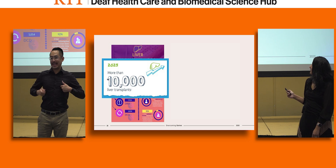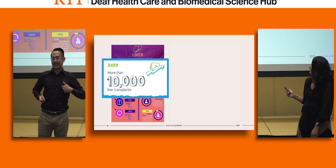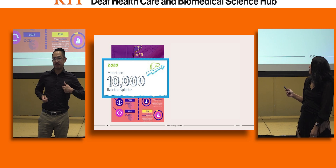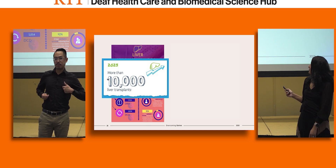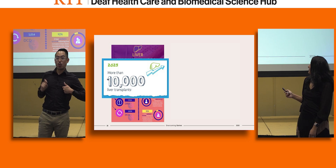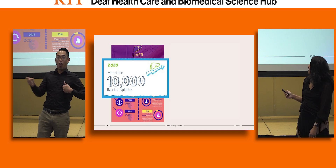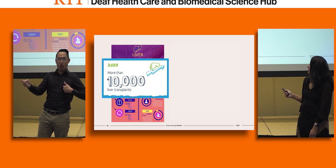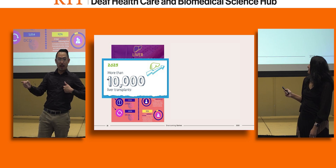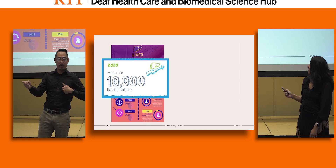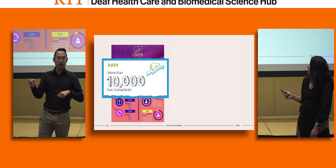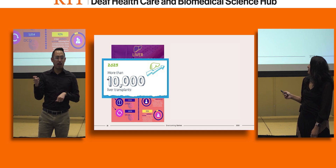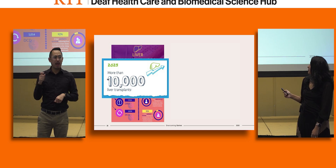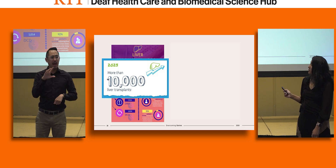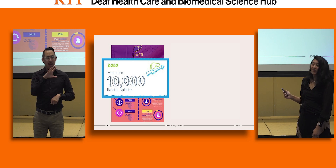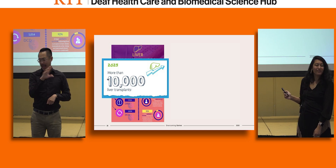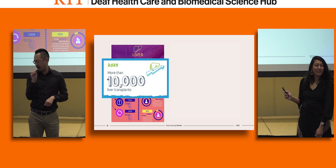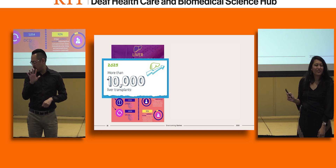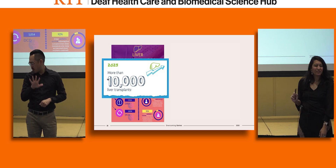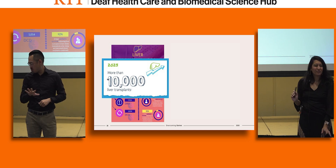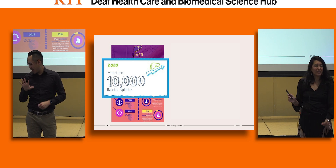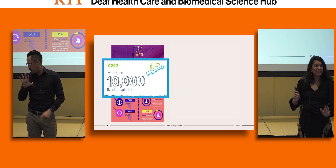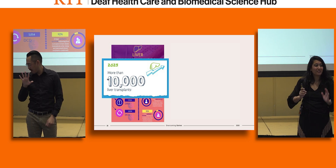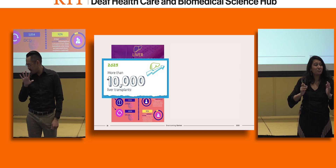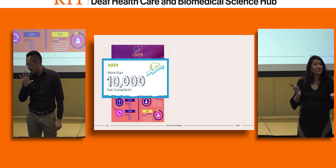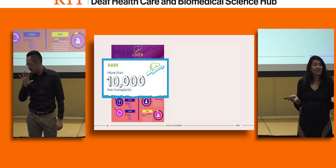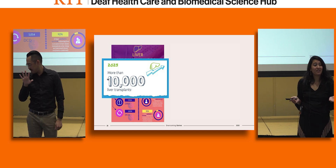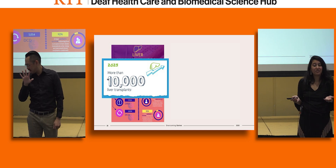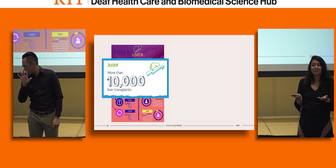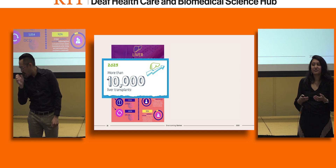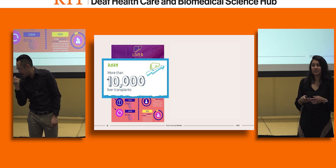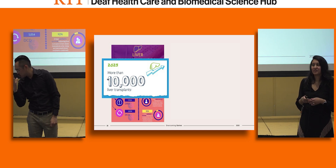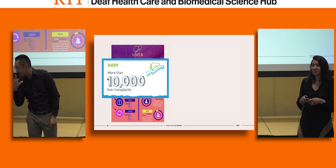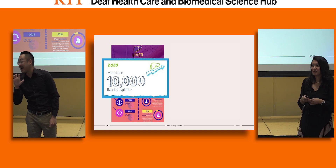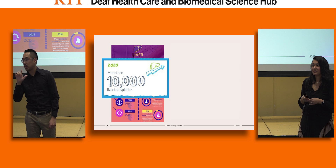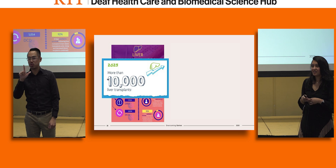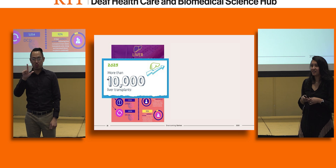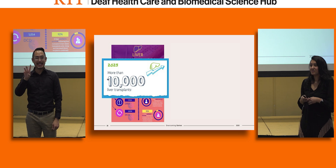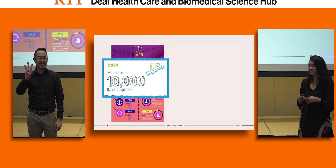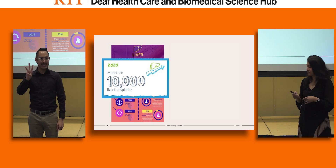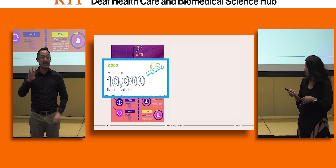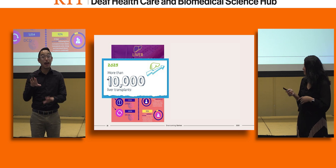And also, you can see that there are about 526 pediatric liver transplants done.